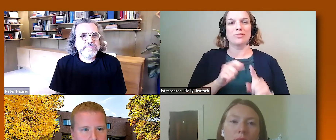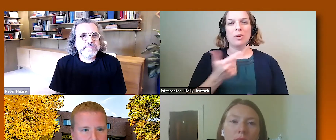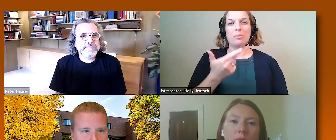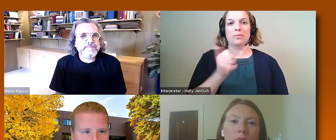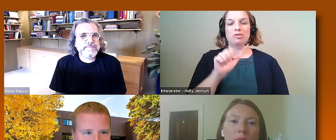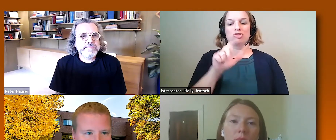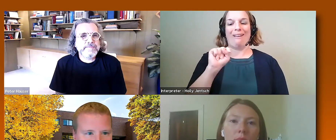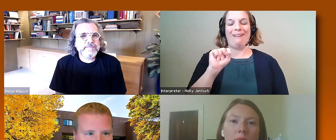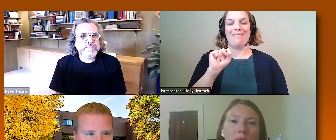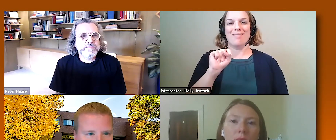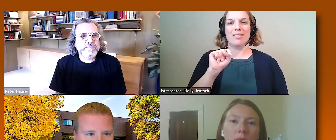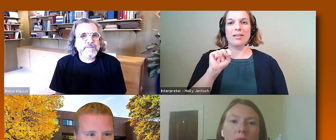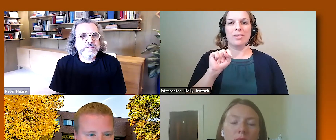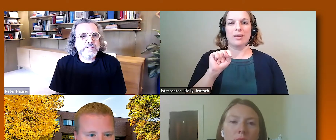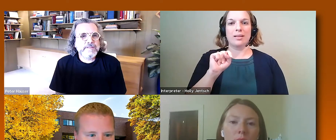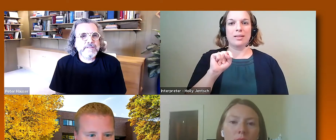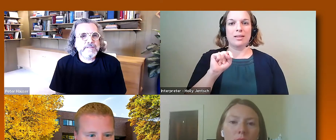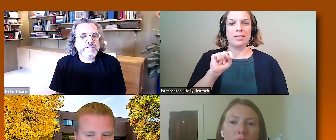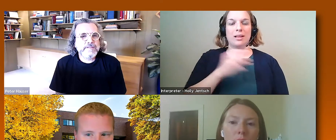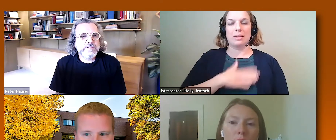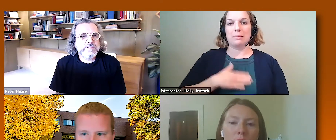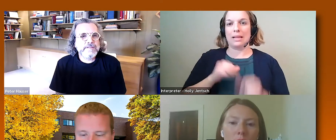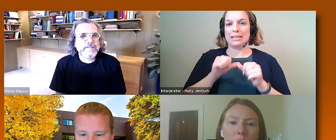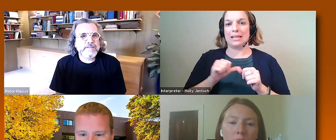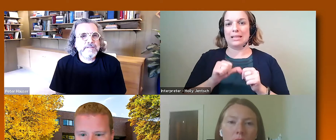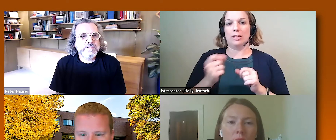Please continue to send questions there if you have any.